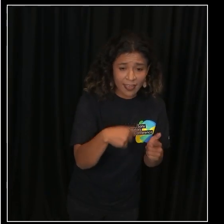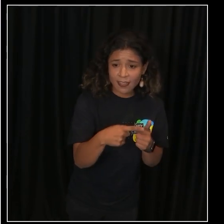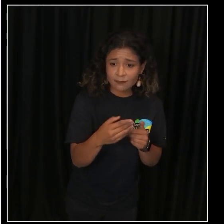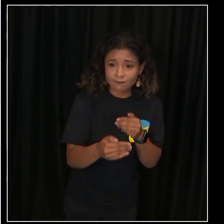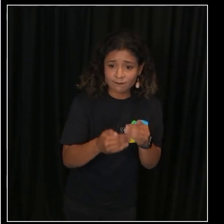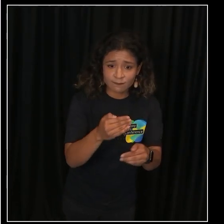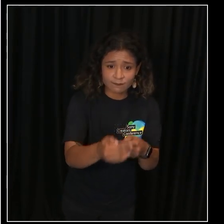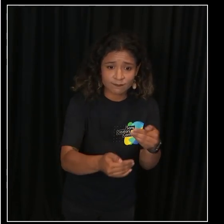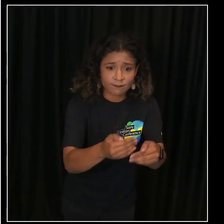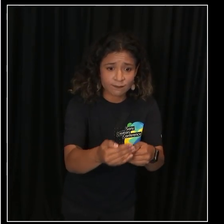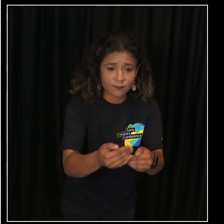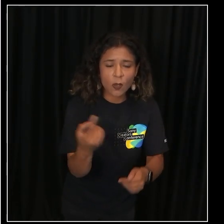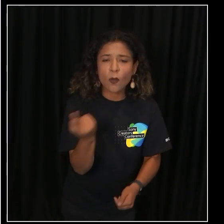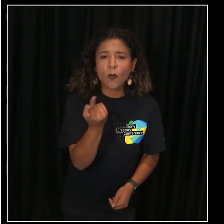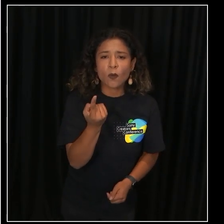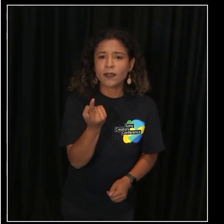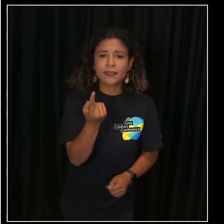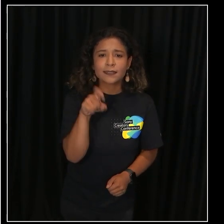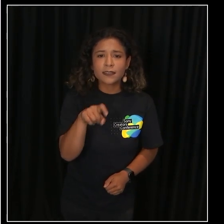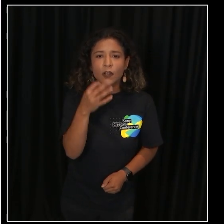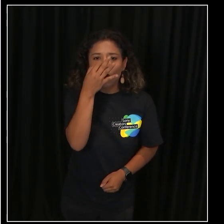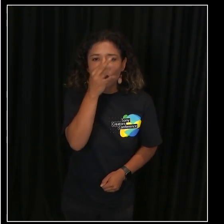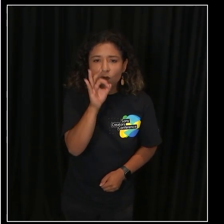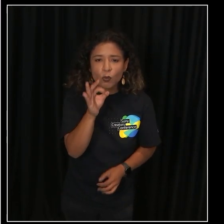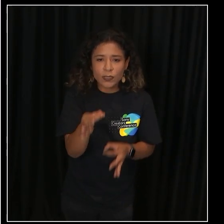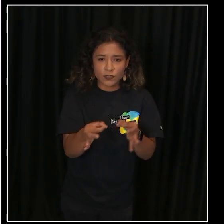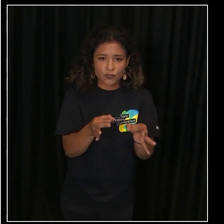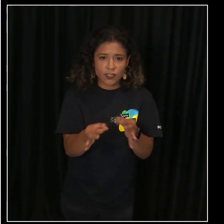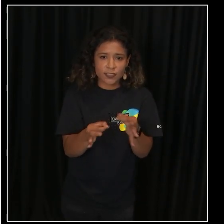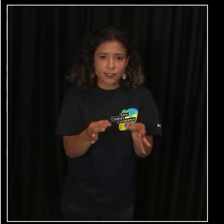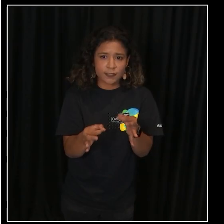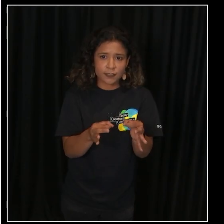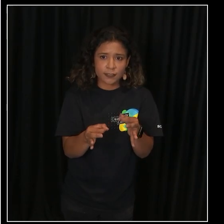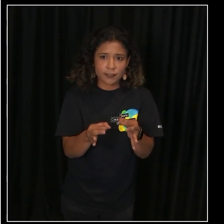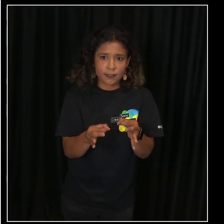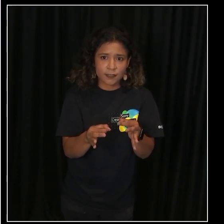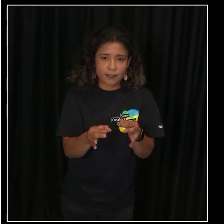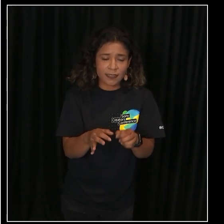a couple of instructions per sample, including loading the data.